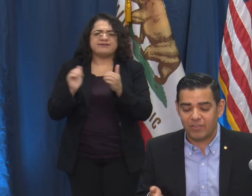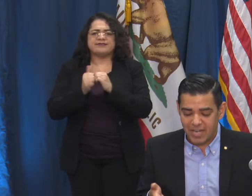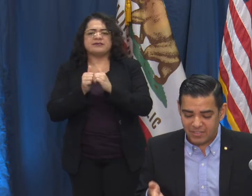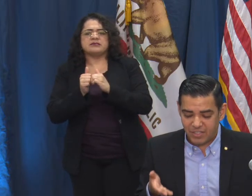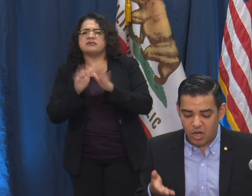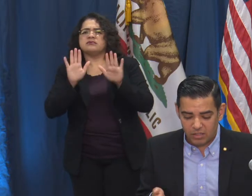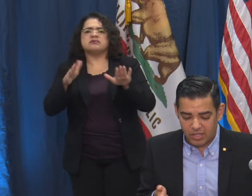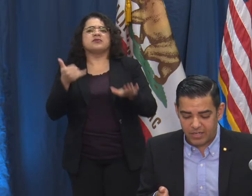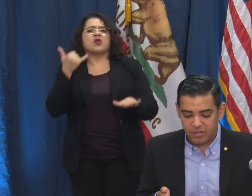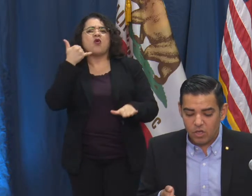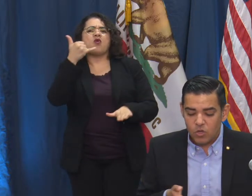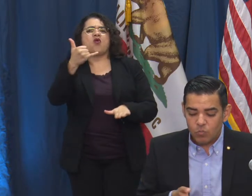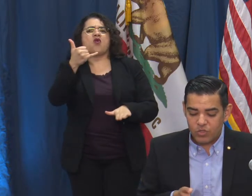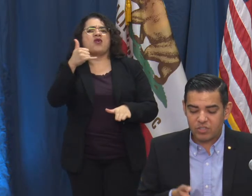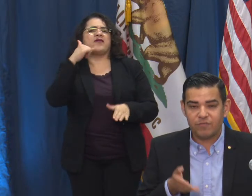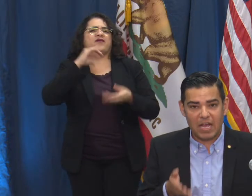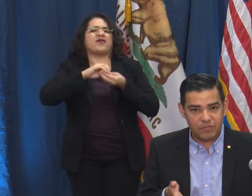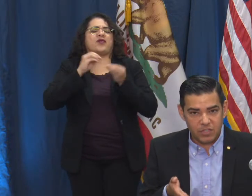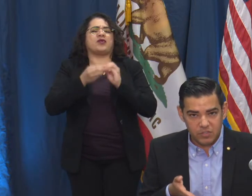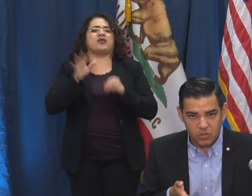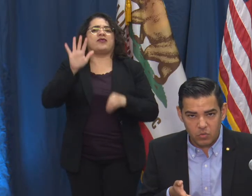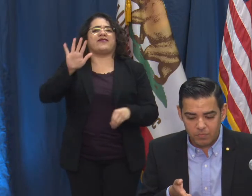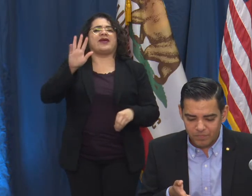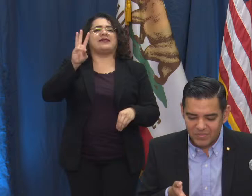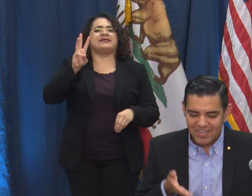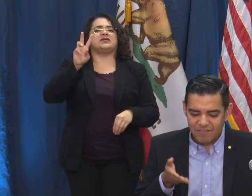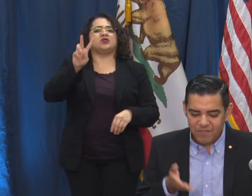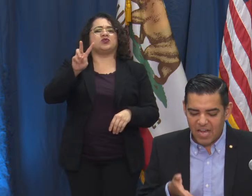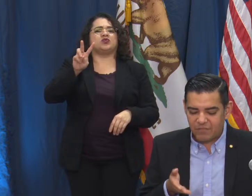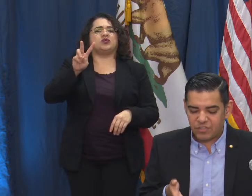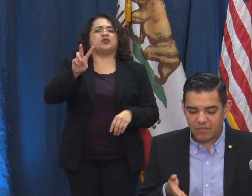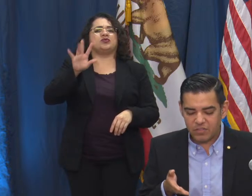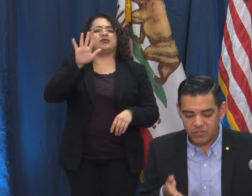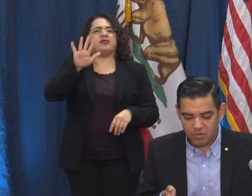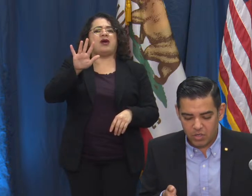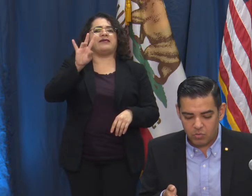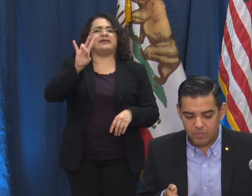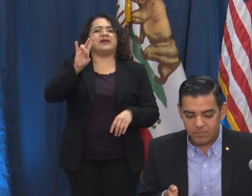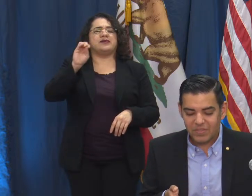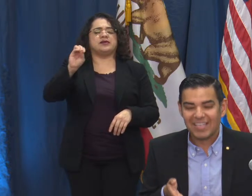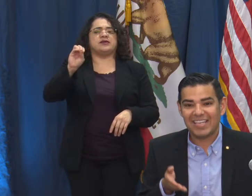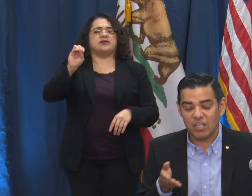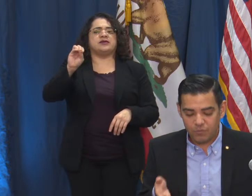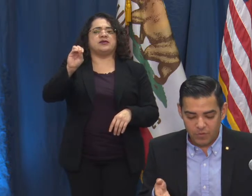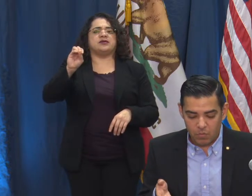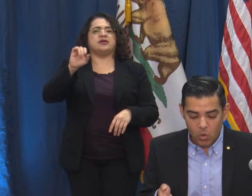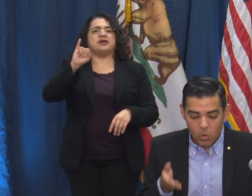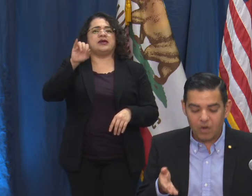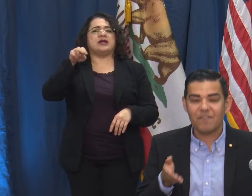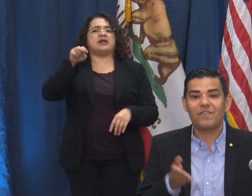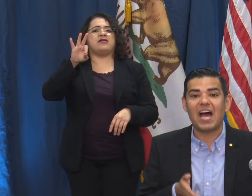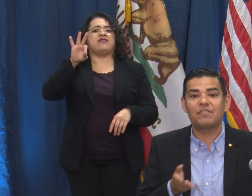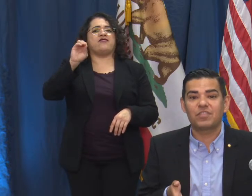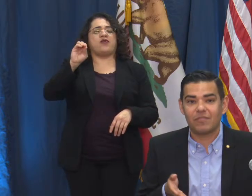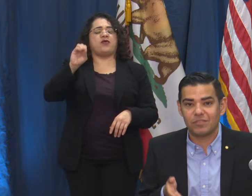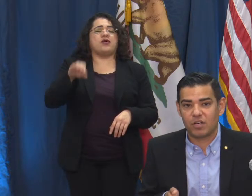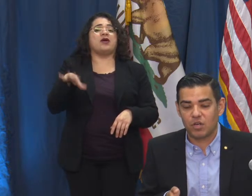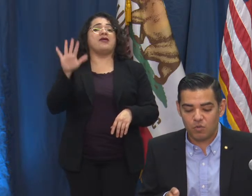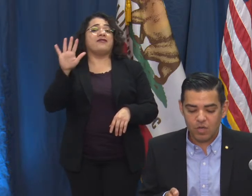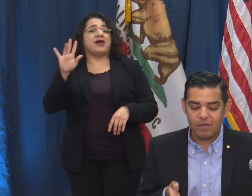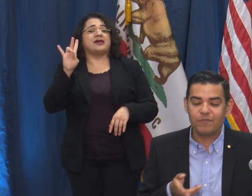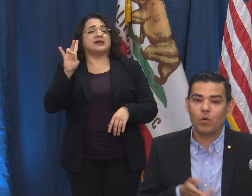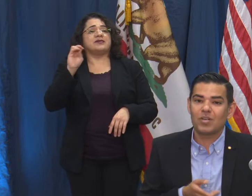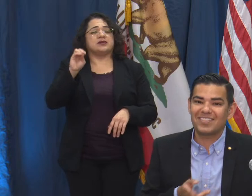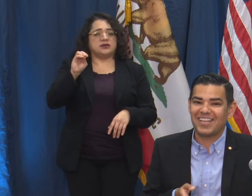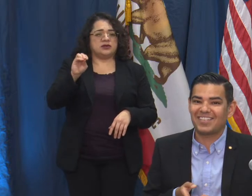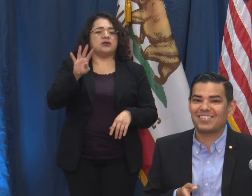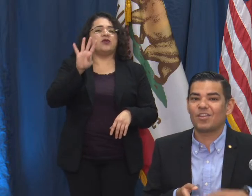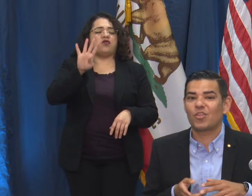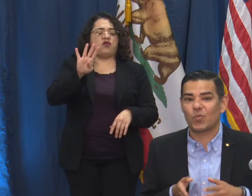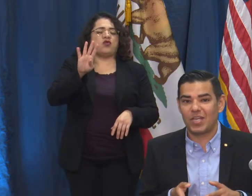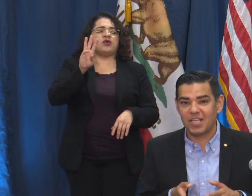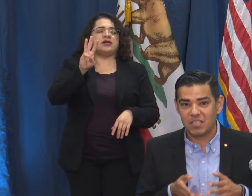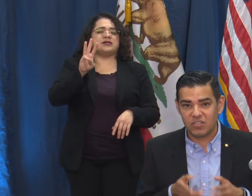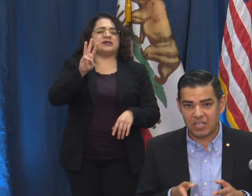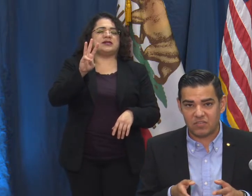can also just call our COVID-19 hotline which is 562) 570-INFO (4636).